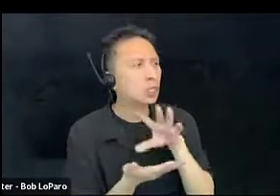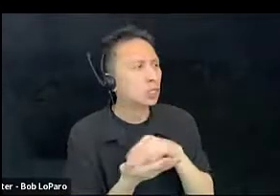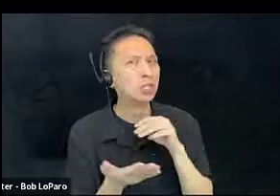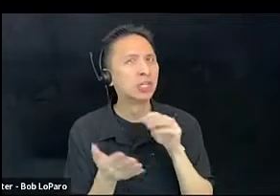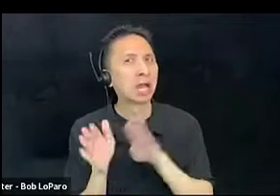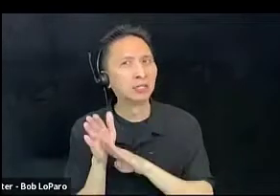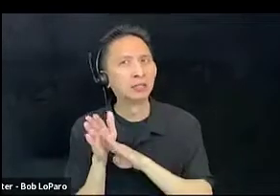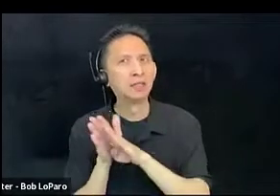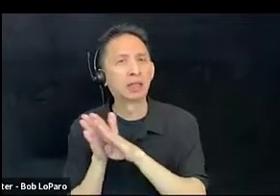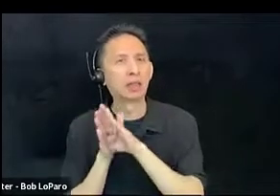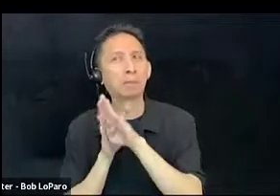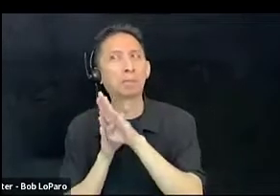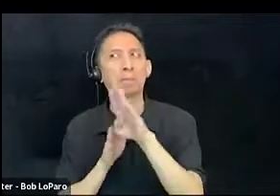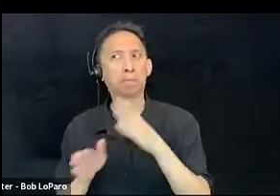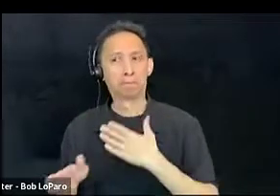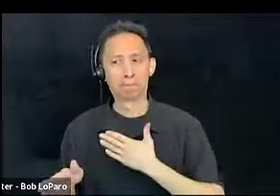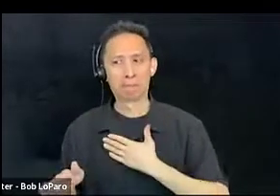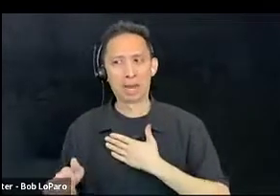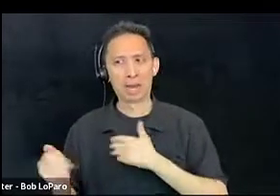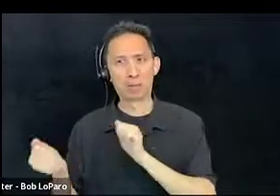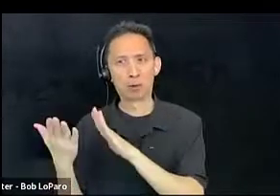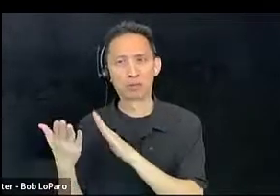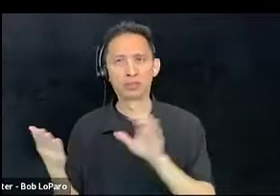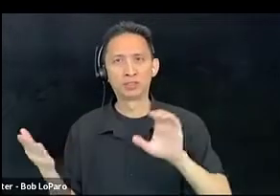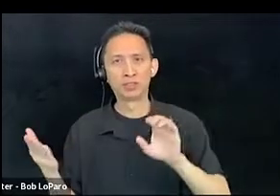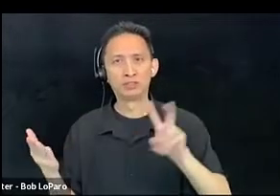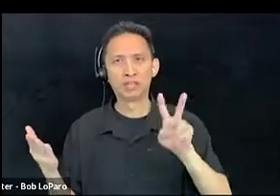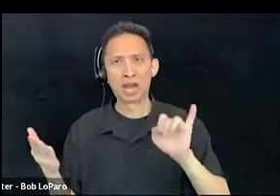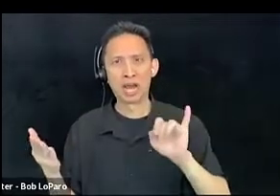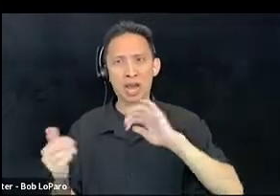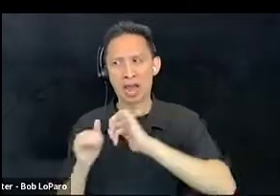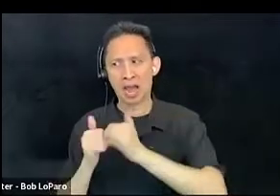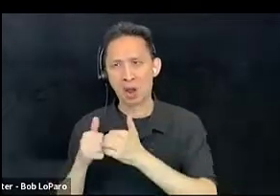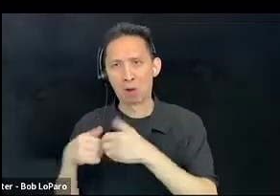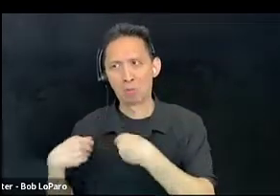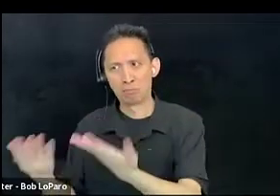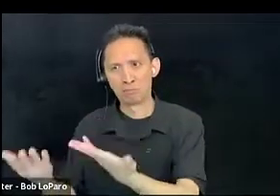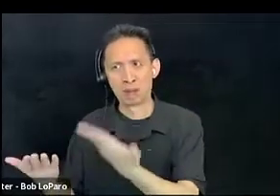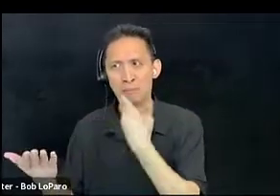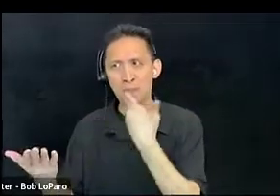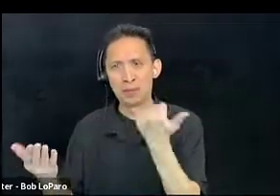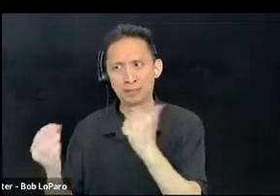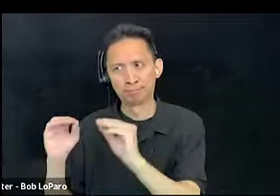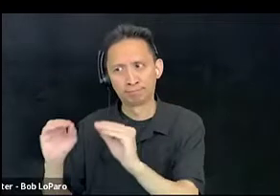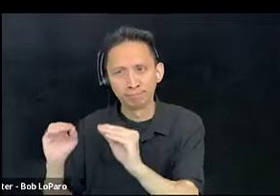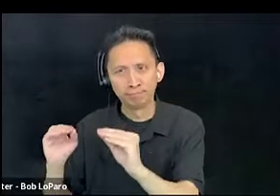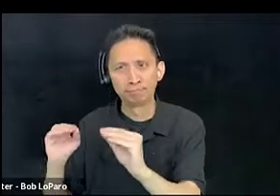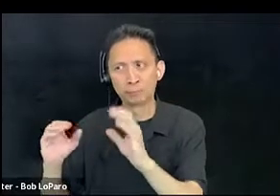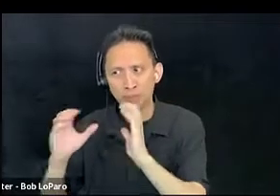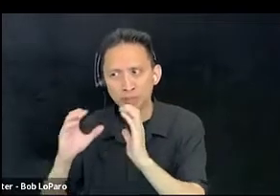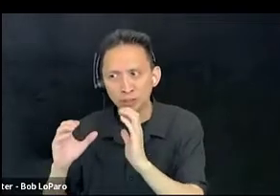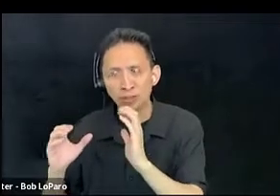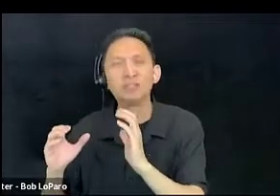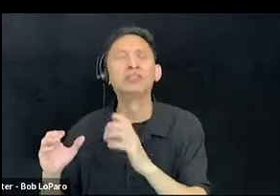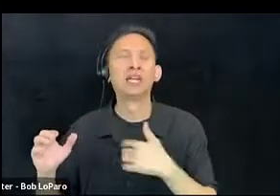and approaches around CVI, this is the one that I really kind of attached to and connected with the most.